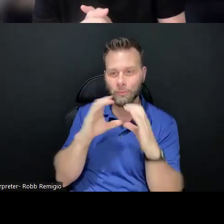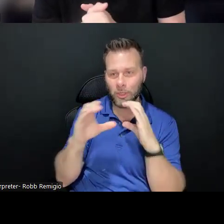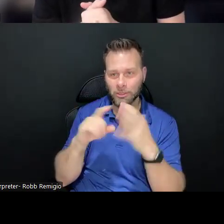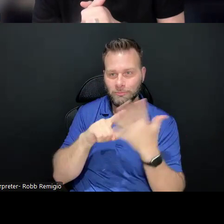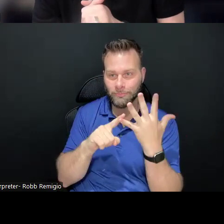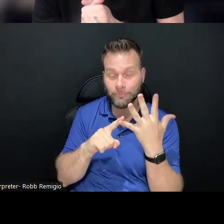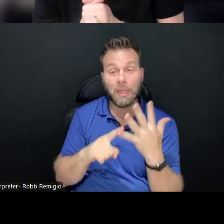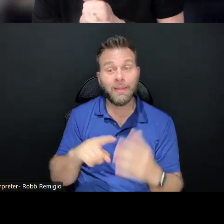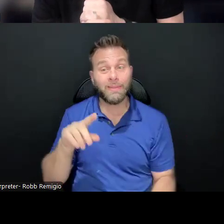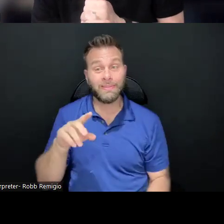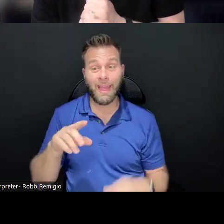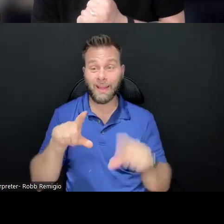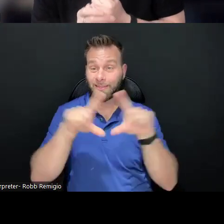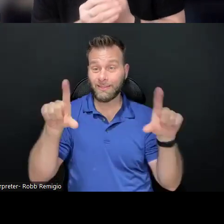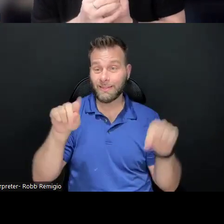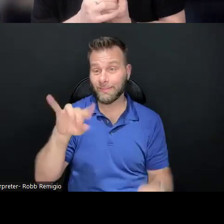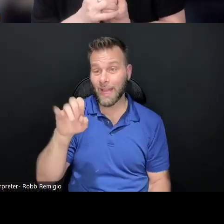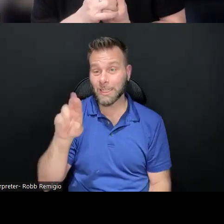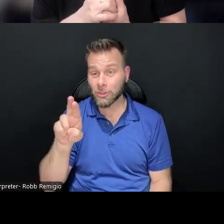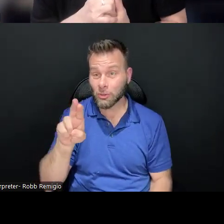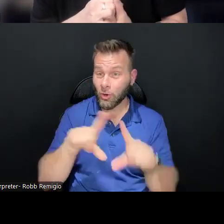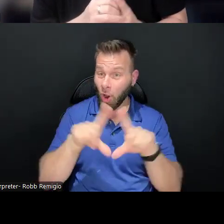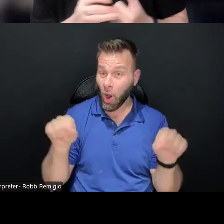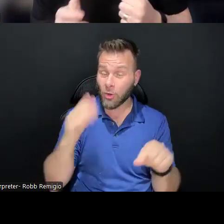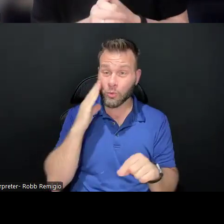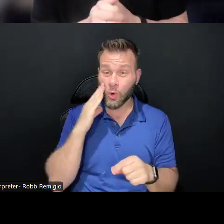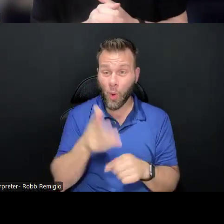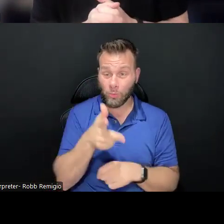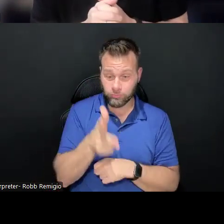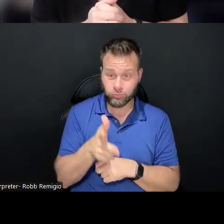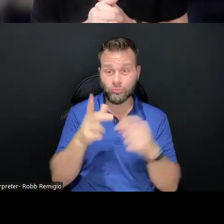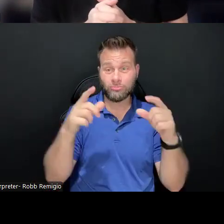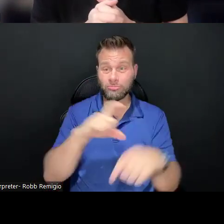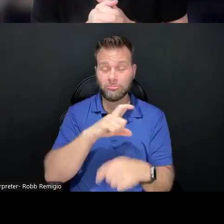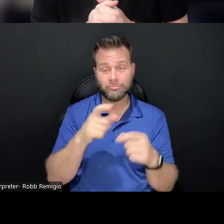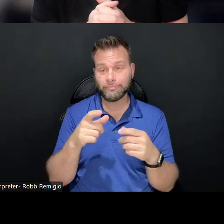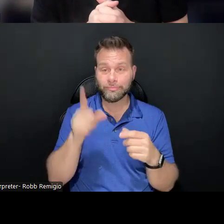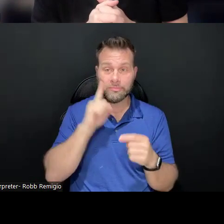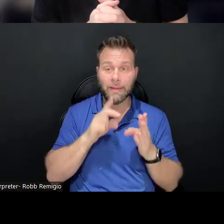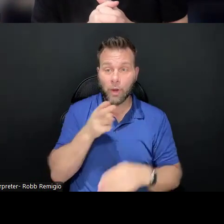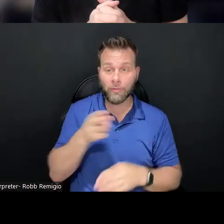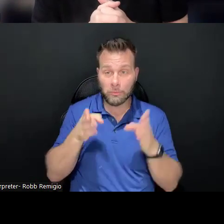Then we expanded it into the Visor Card for law enforcement. That is something that every